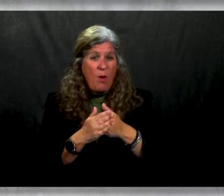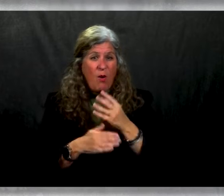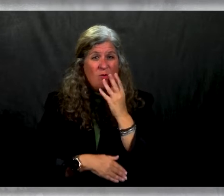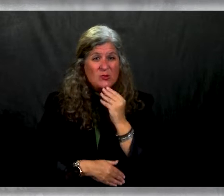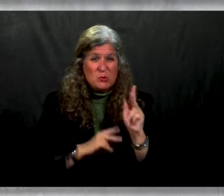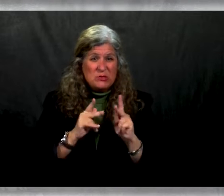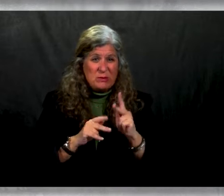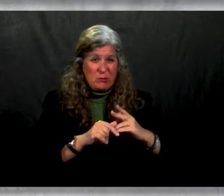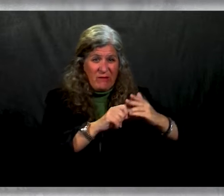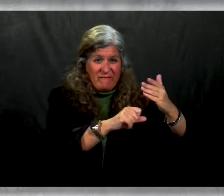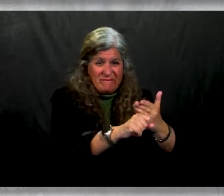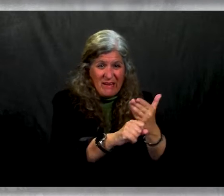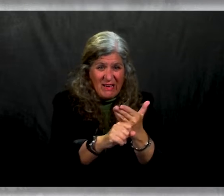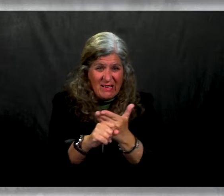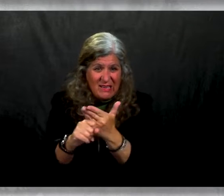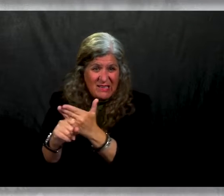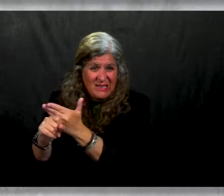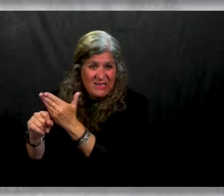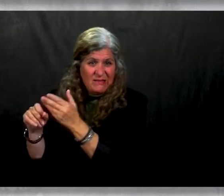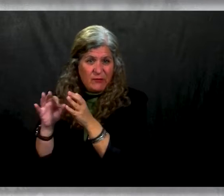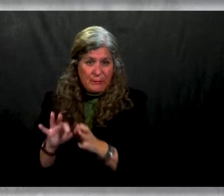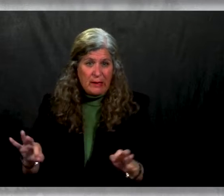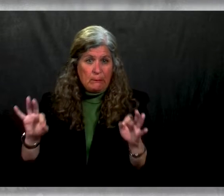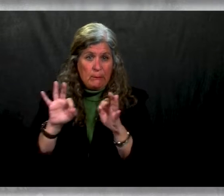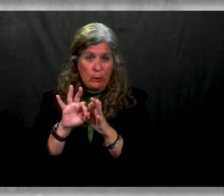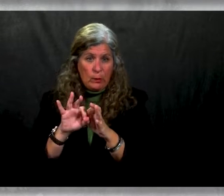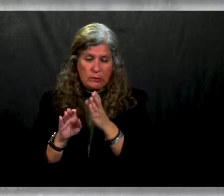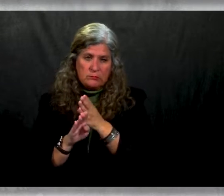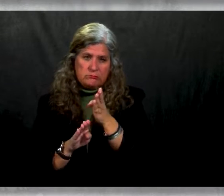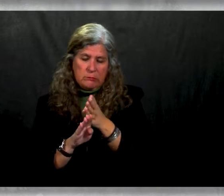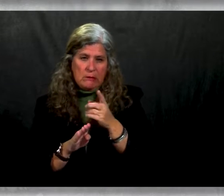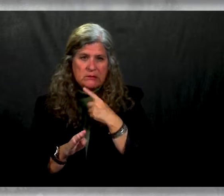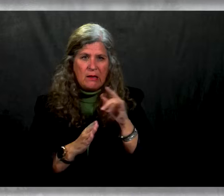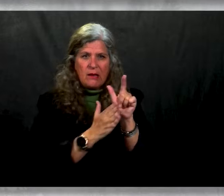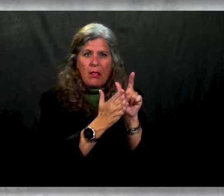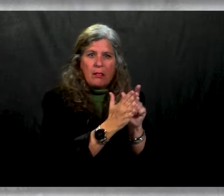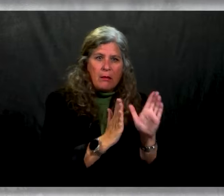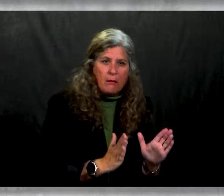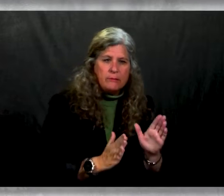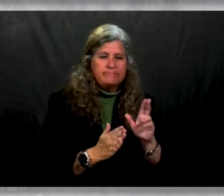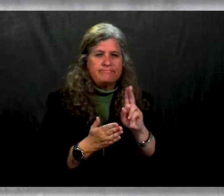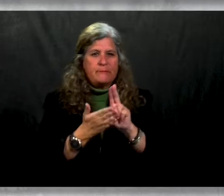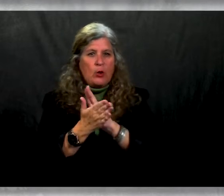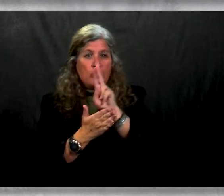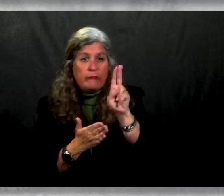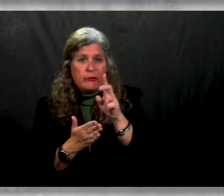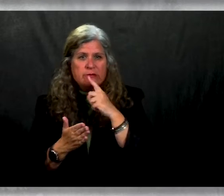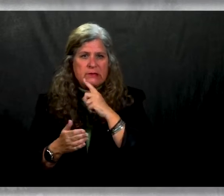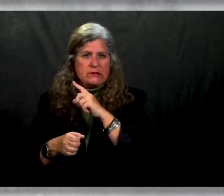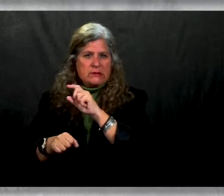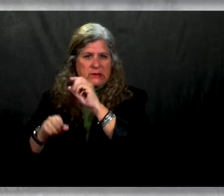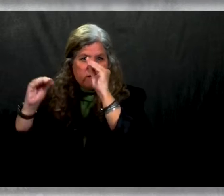of very important professions, the legal system, the universities, as teachers, and so forth.